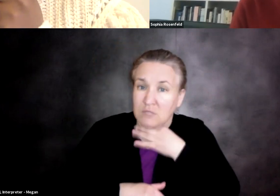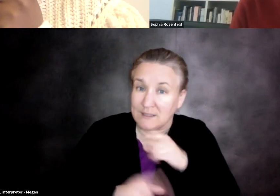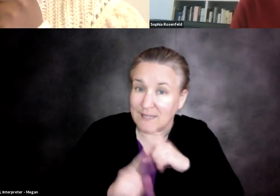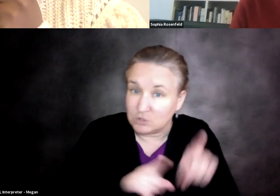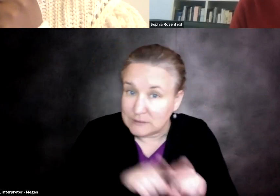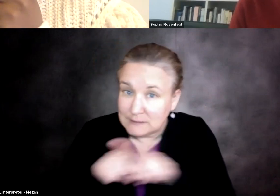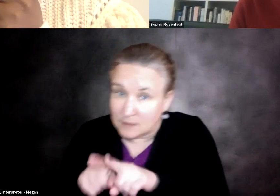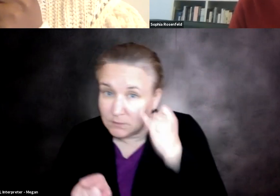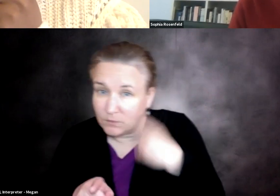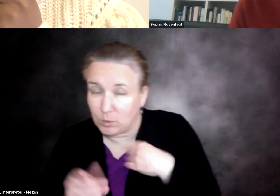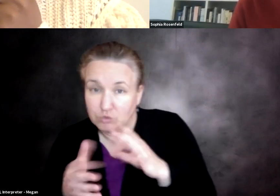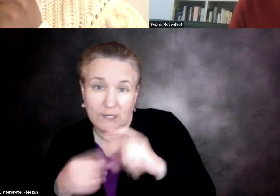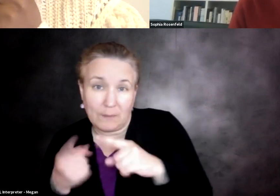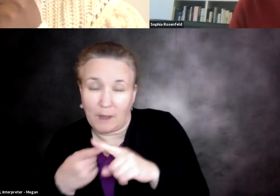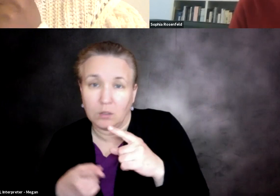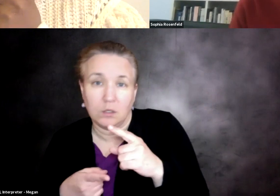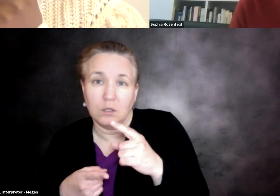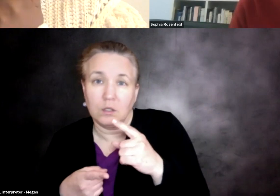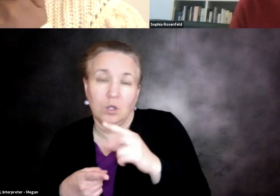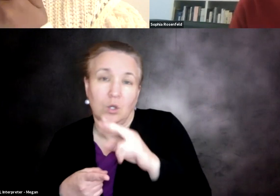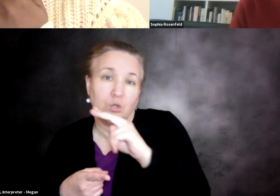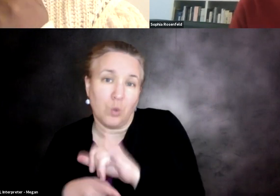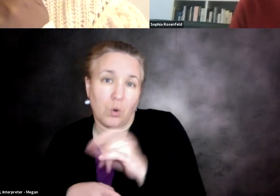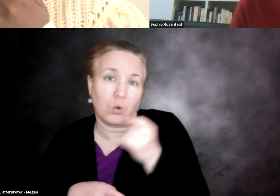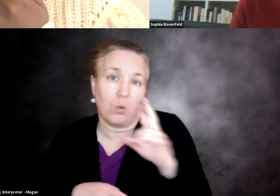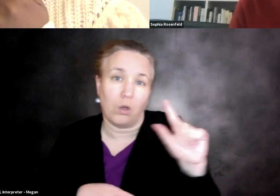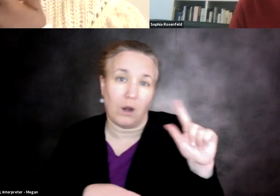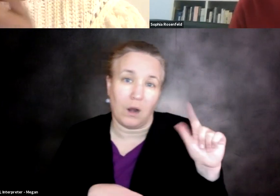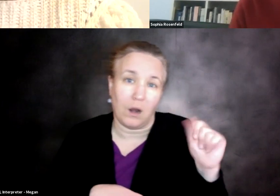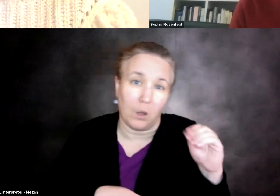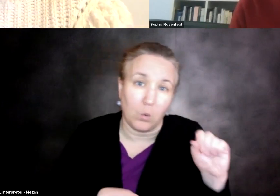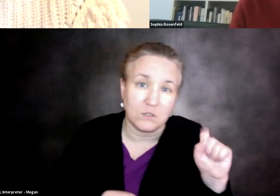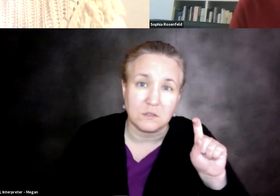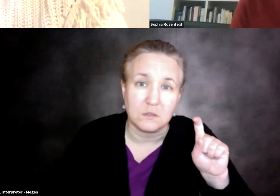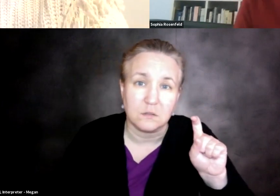about New York or Lagos? Yeah. That's such a good question.